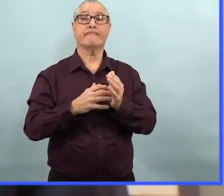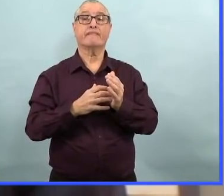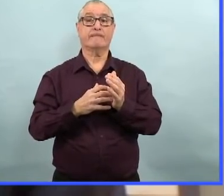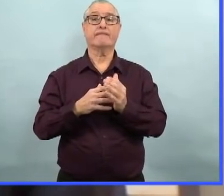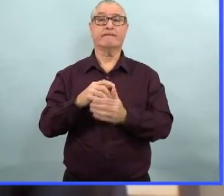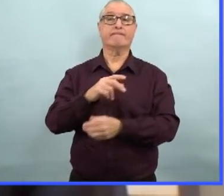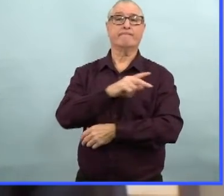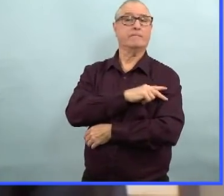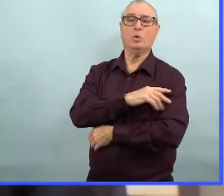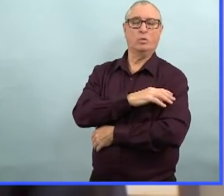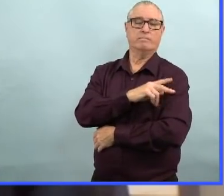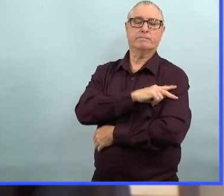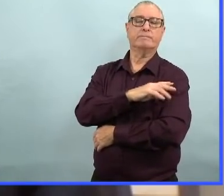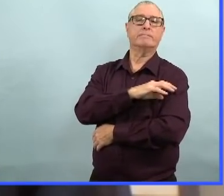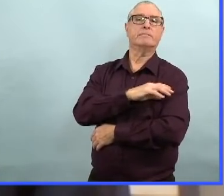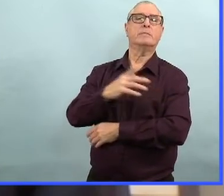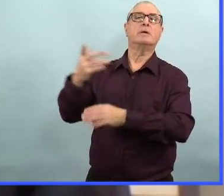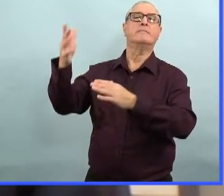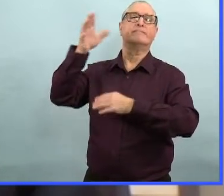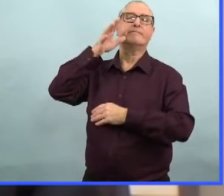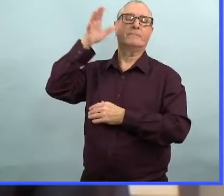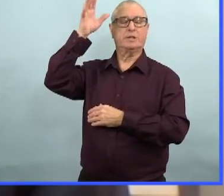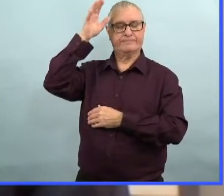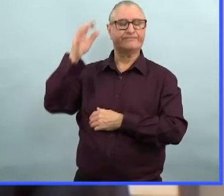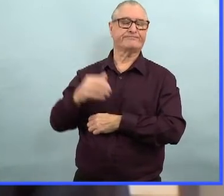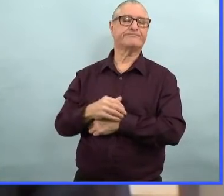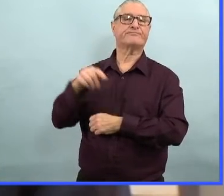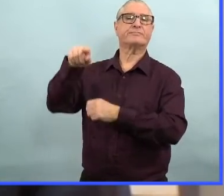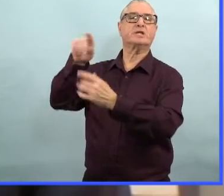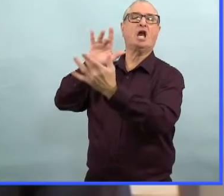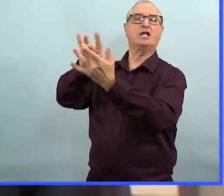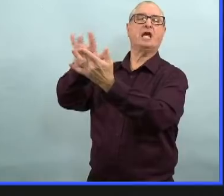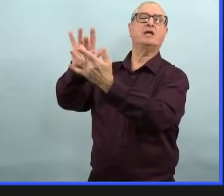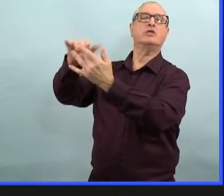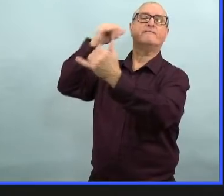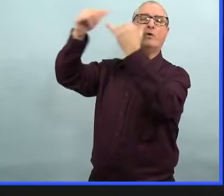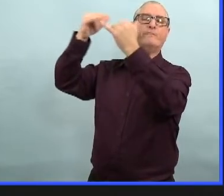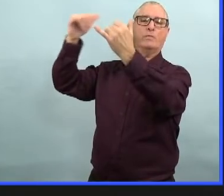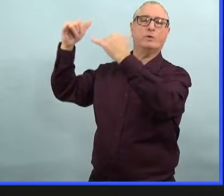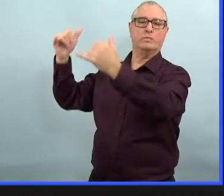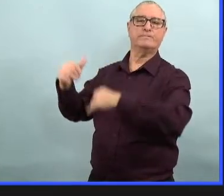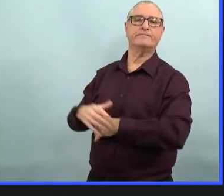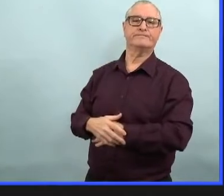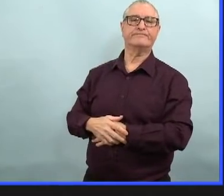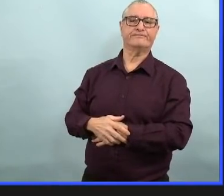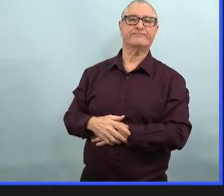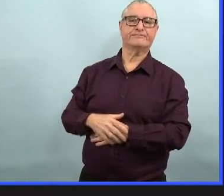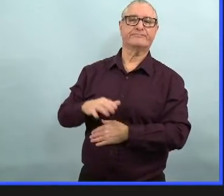what what these specifics were in that in that situation are you personally leaving your home